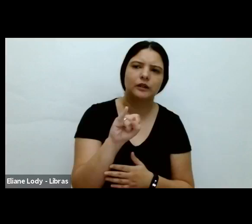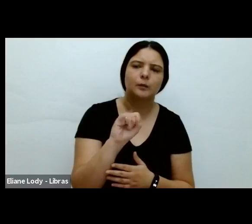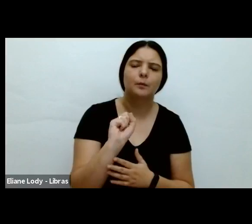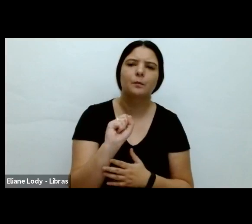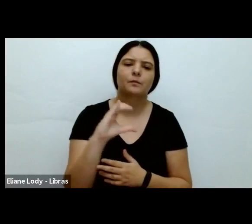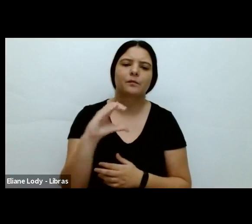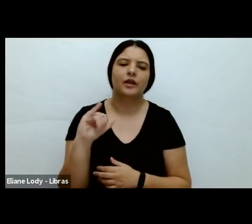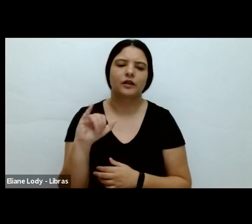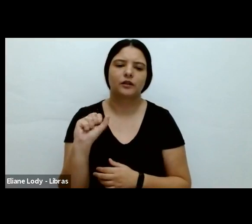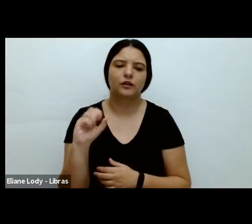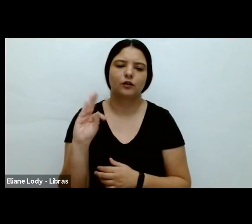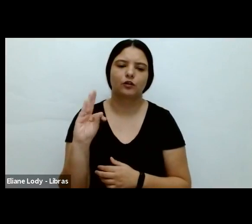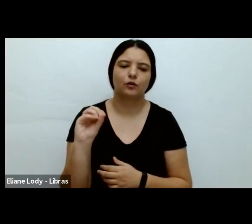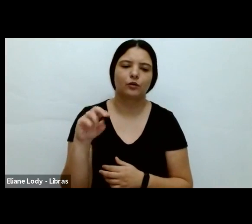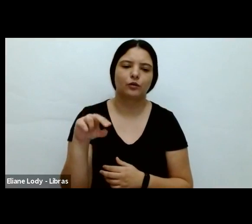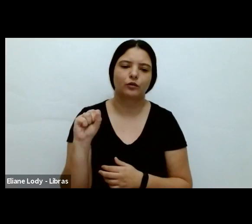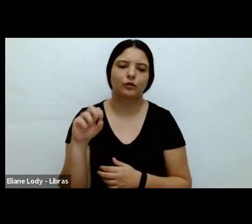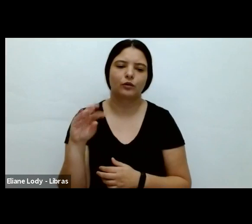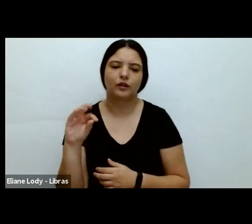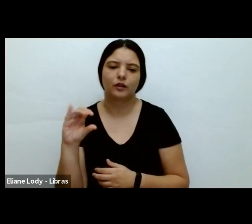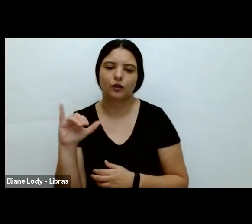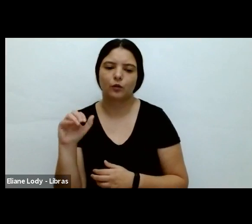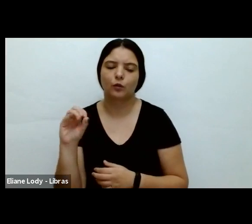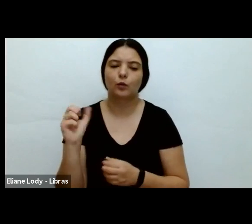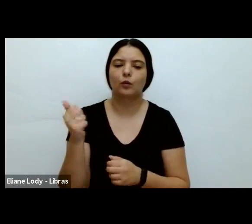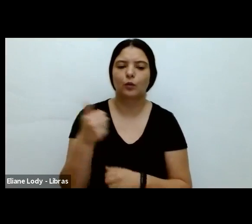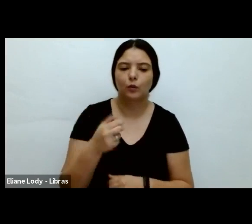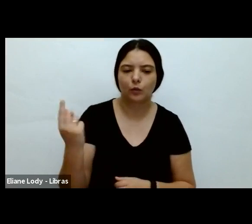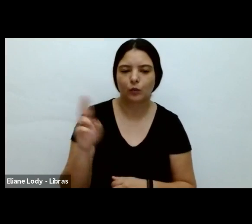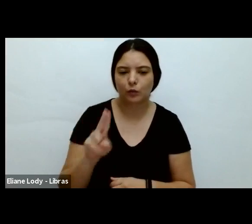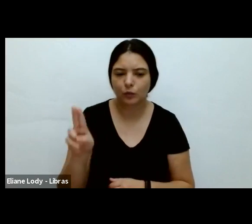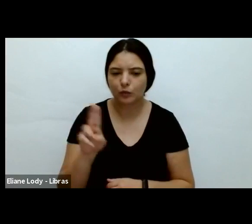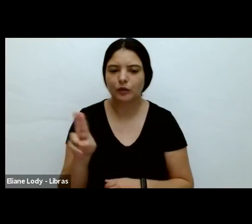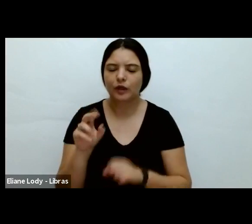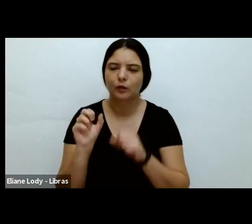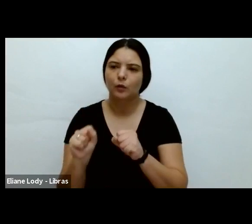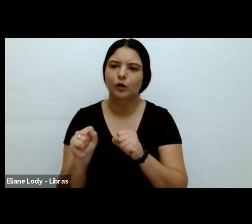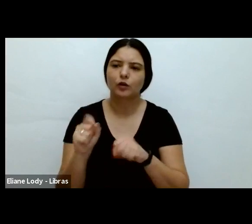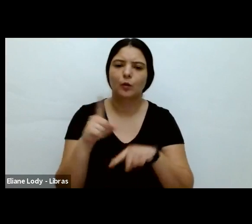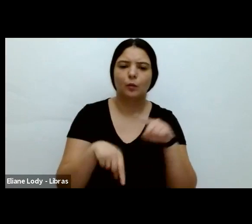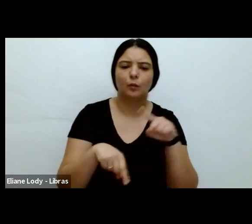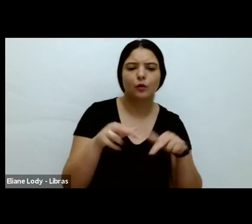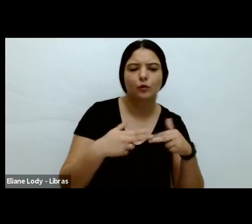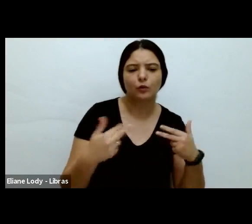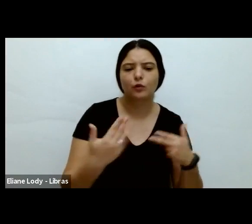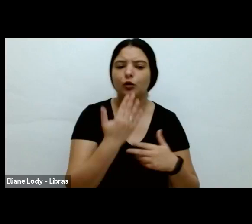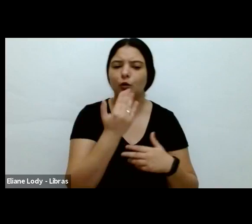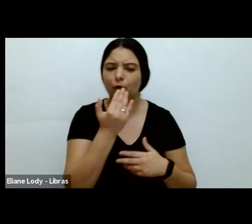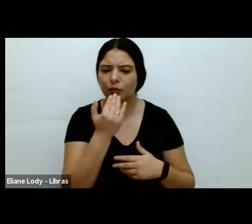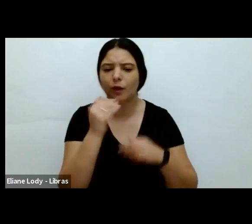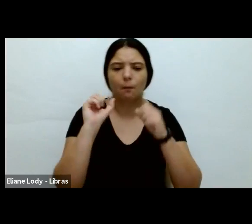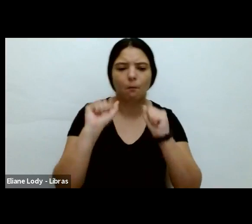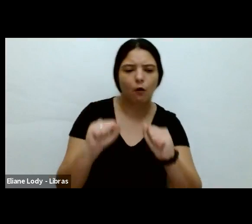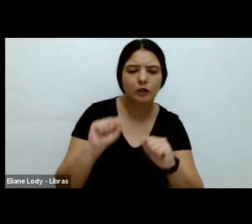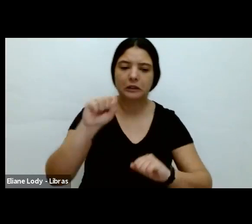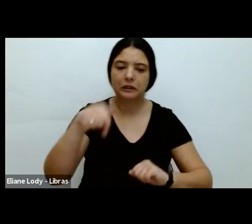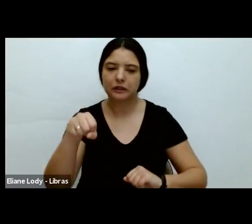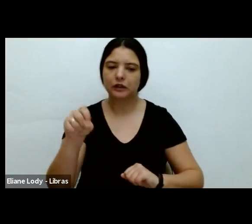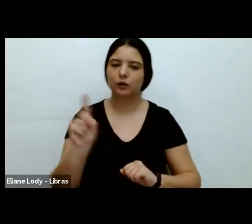would be used to support. port on the Mother port on the mother is he tall ight, very good all that very good all that. Because the